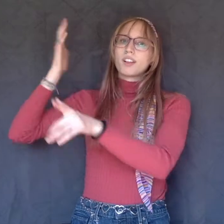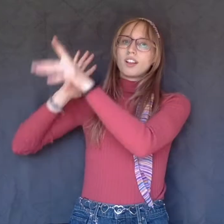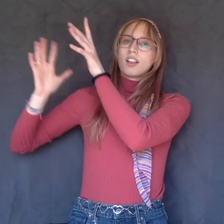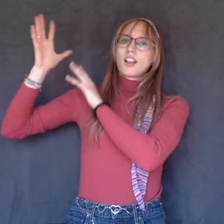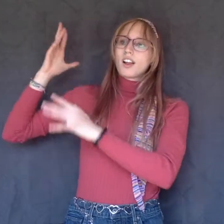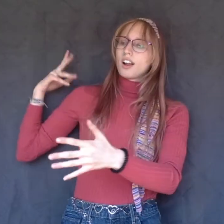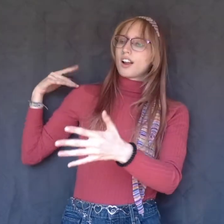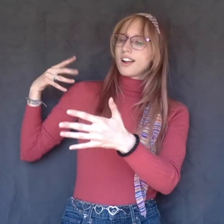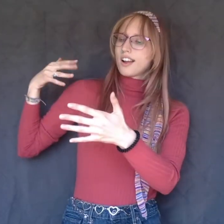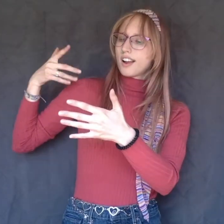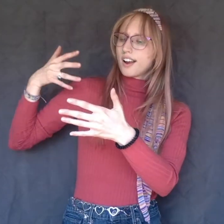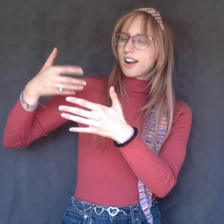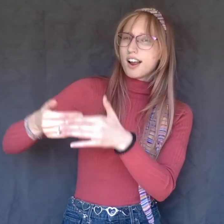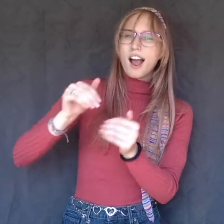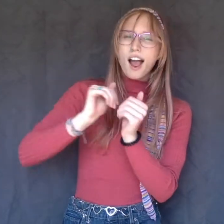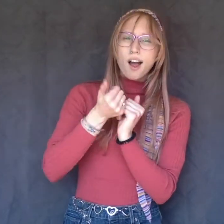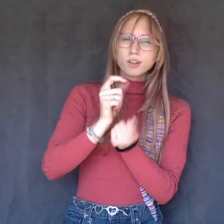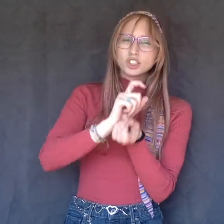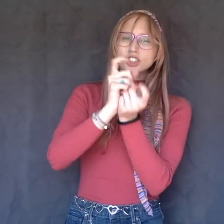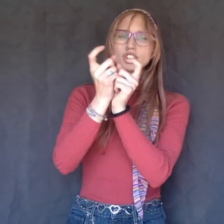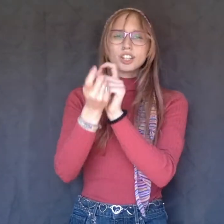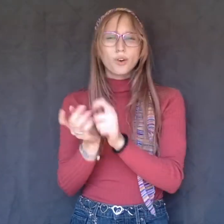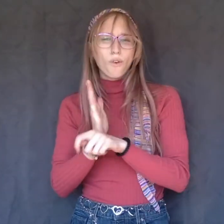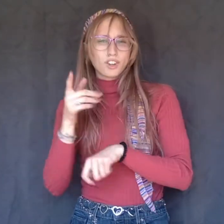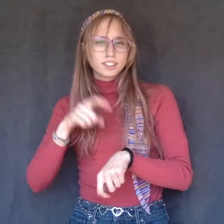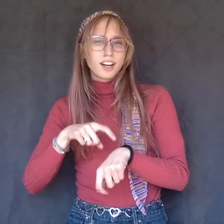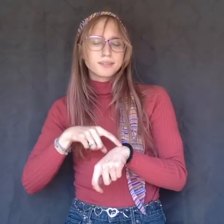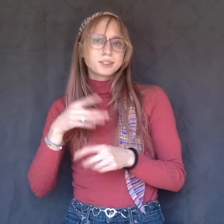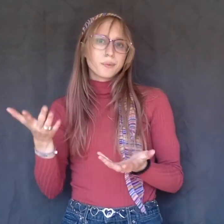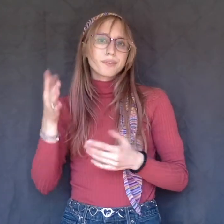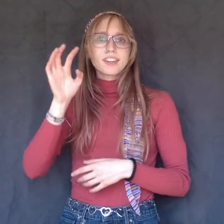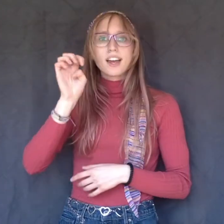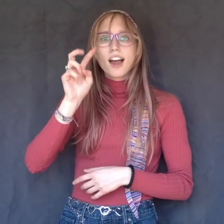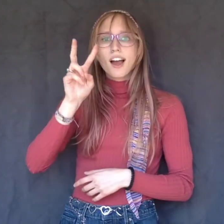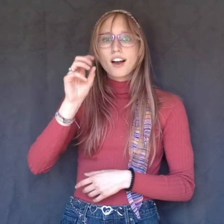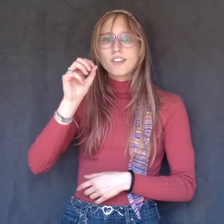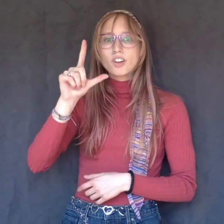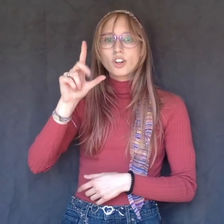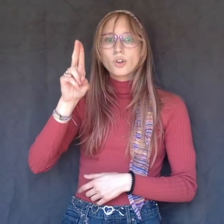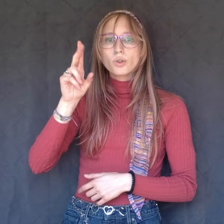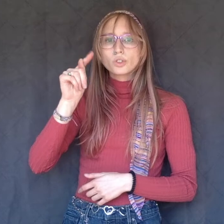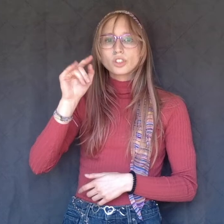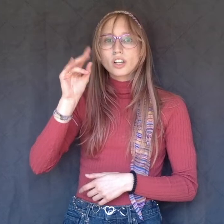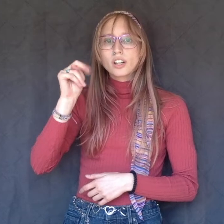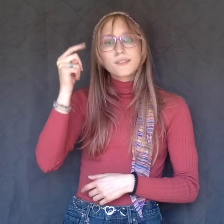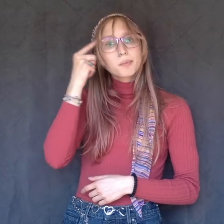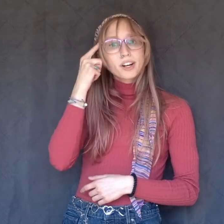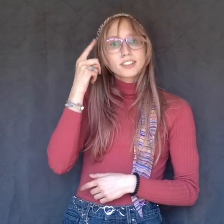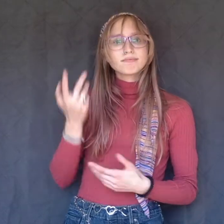from history and studying how they changed over time. So, the evolution of the brain.